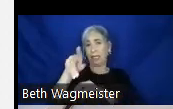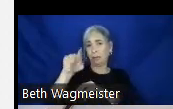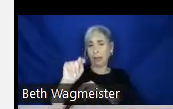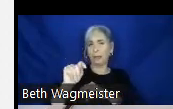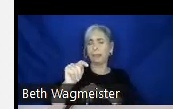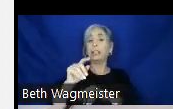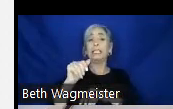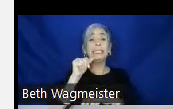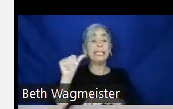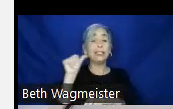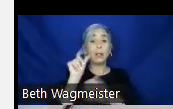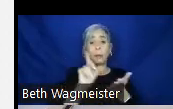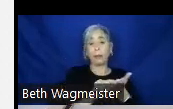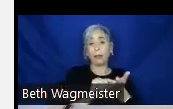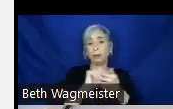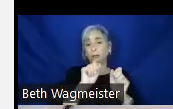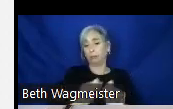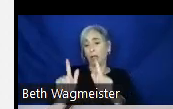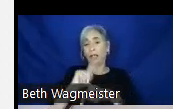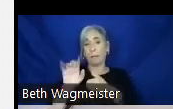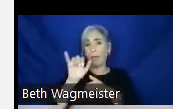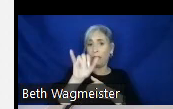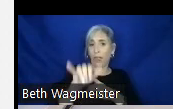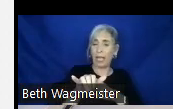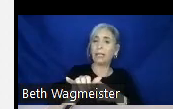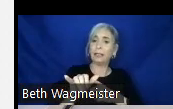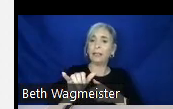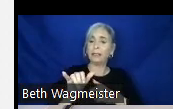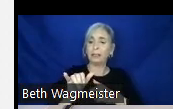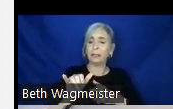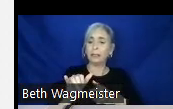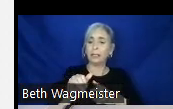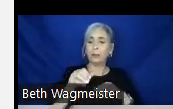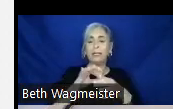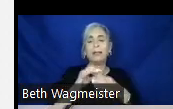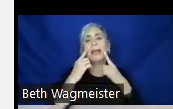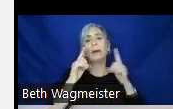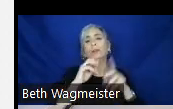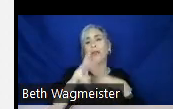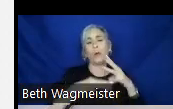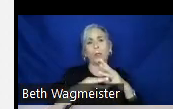a blog post about it to announce it to the wider world. It is a bit scary to go public with your